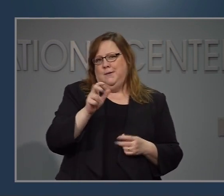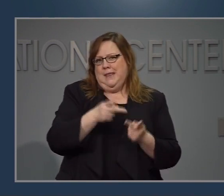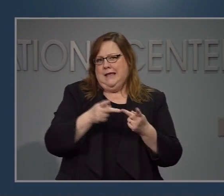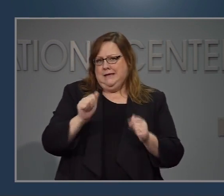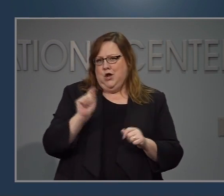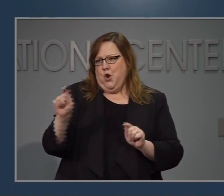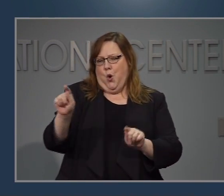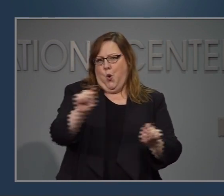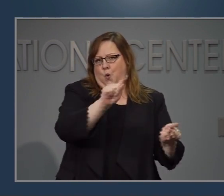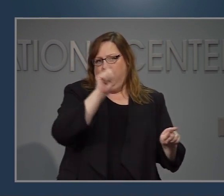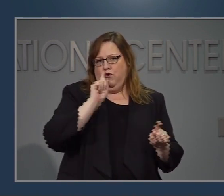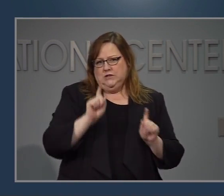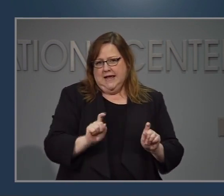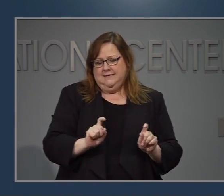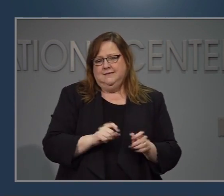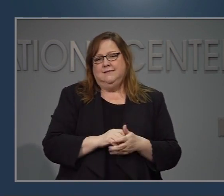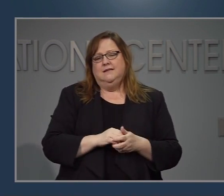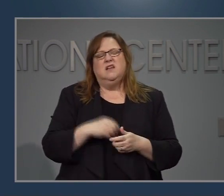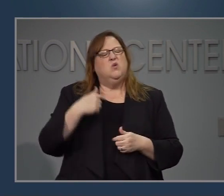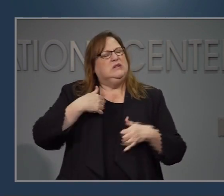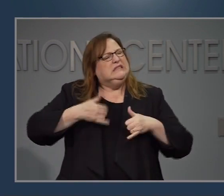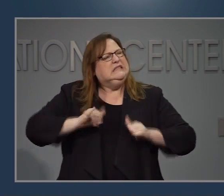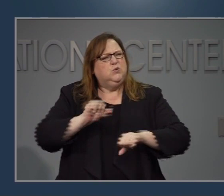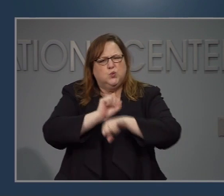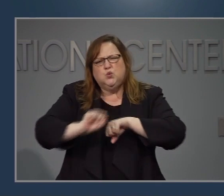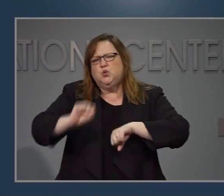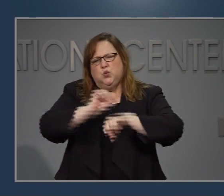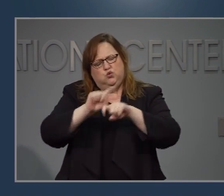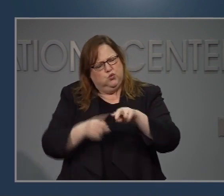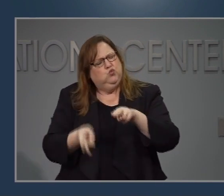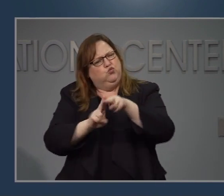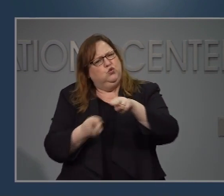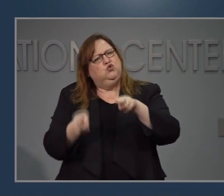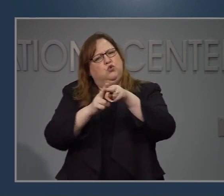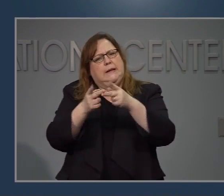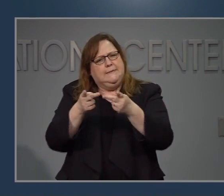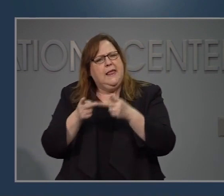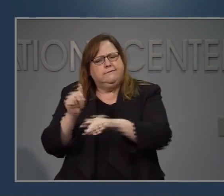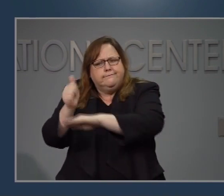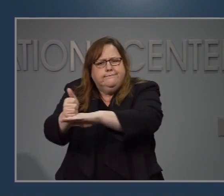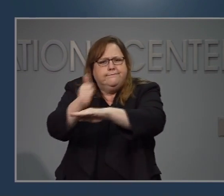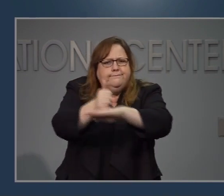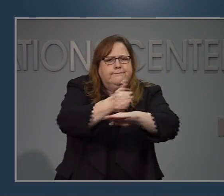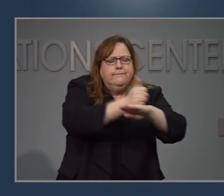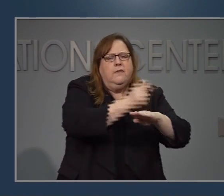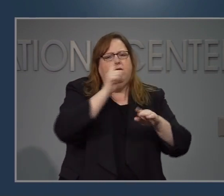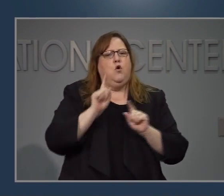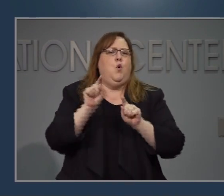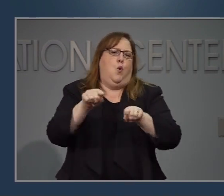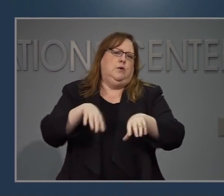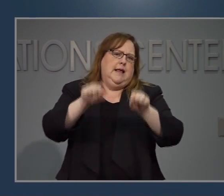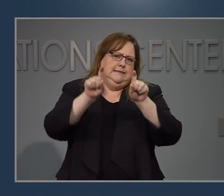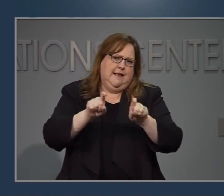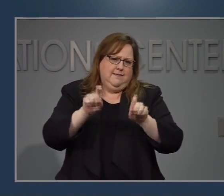THERE ARE OVER 300 SITES LISTED ACROSS NORTH CAROLINA. BUT THERE'S MORE TO DO WE'RE WORKING COUNTIES AS WELL AS PARTNERS FROM THE PRIVATE SECTOR TO CONTINUE TO EXPAND